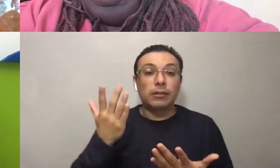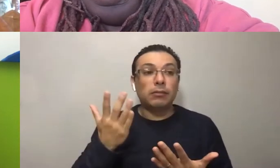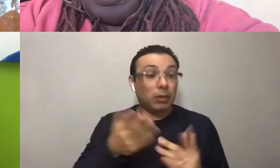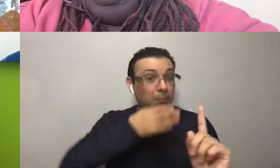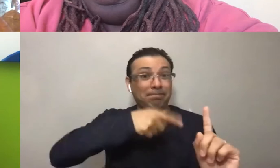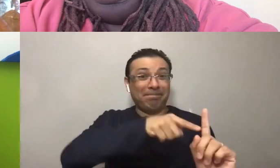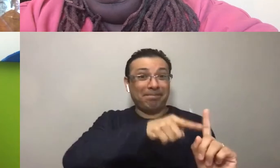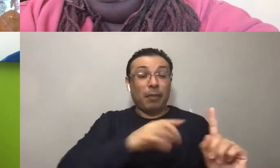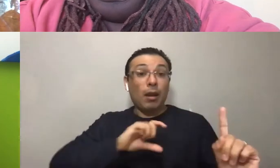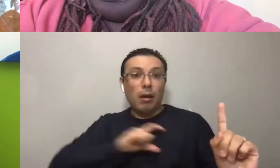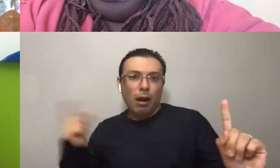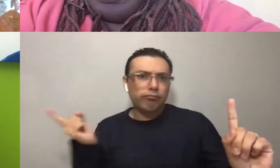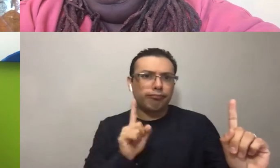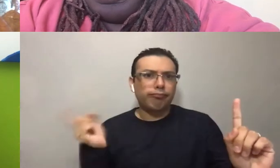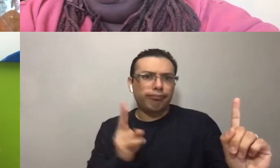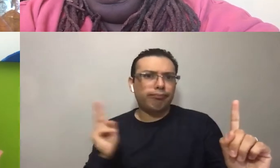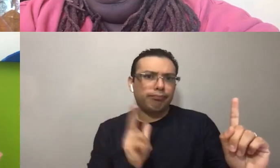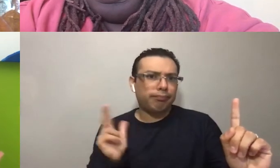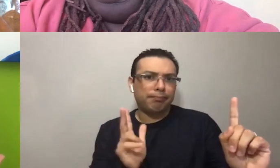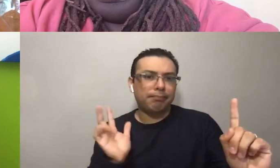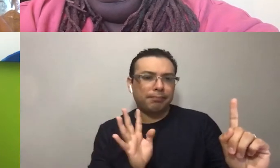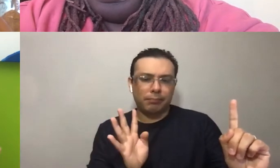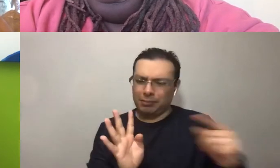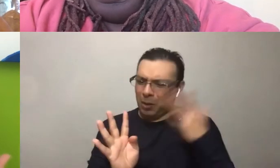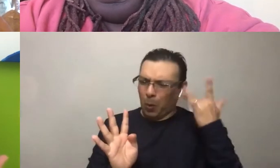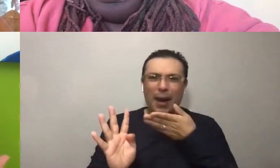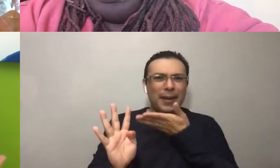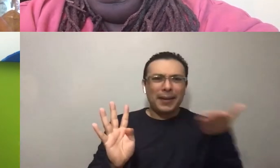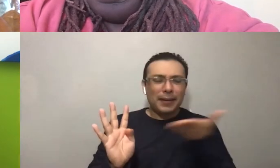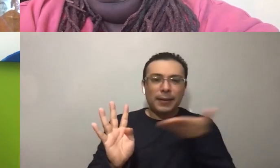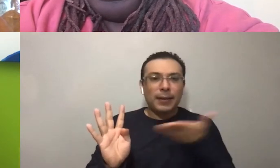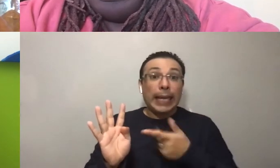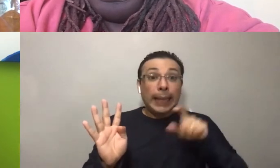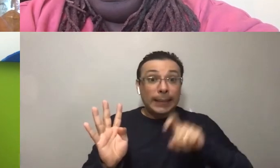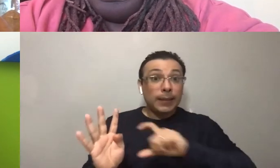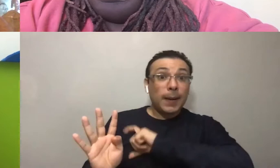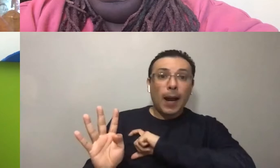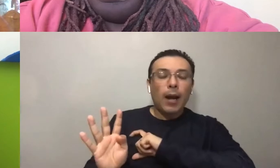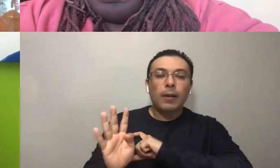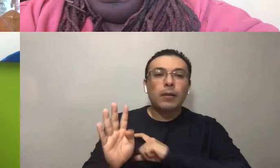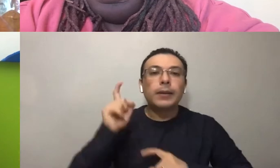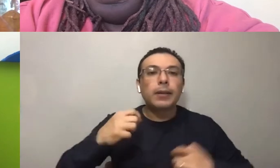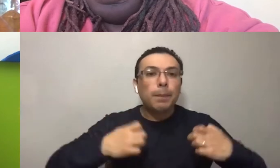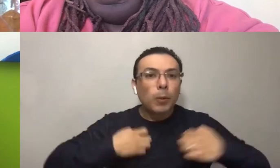needs emotional support or some sort of community support system in place?